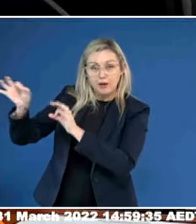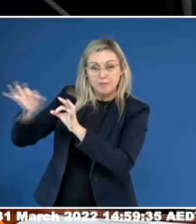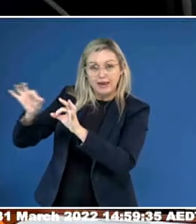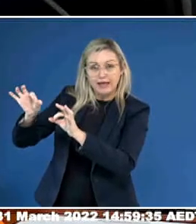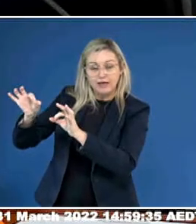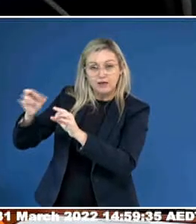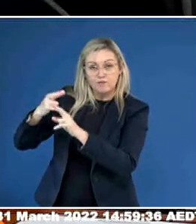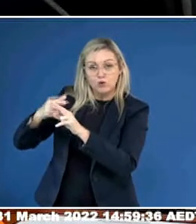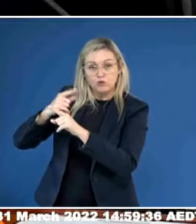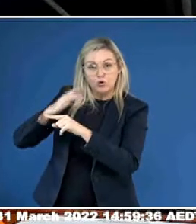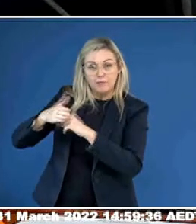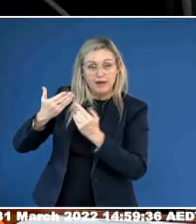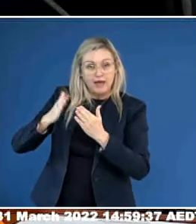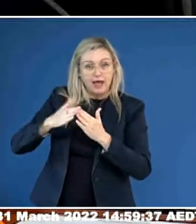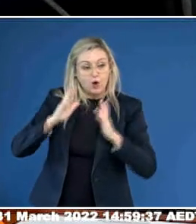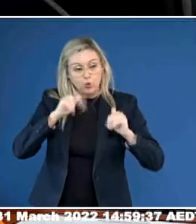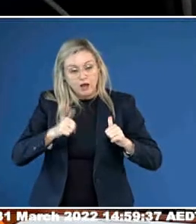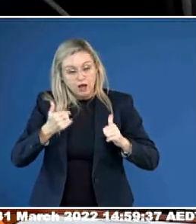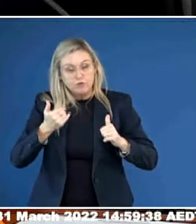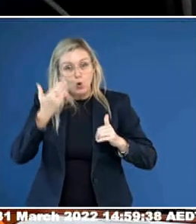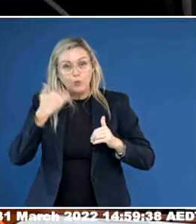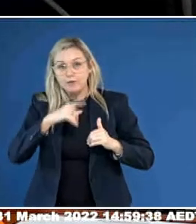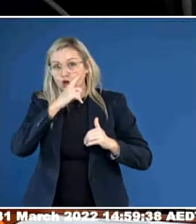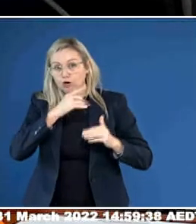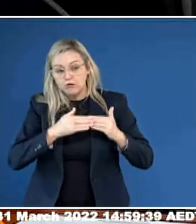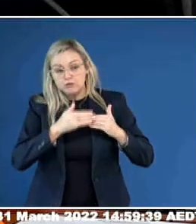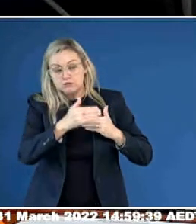with disability been based on a shared understanding of what constitutes violence